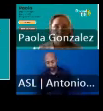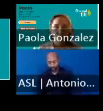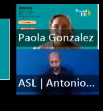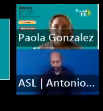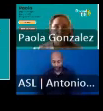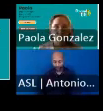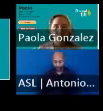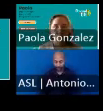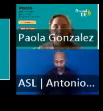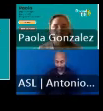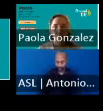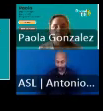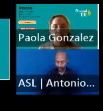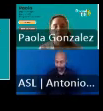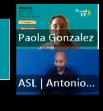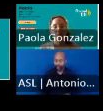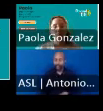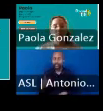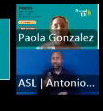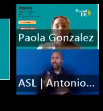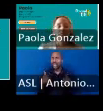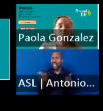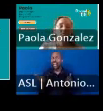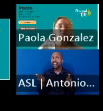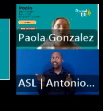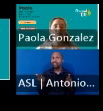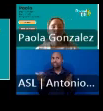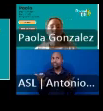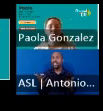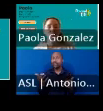on this, including you teach and Jerry who, who have like a